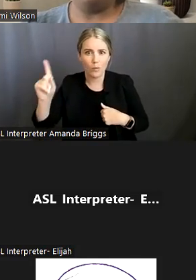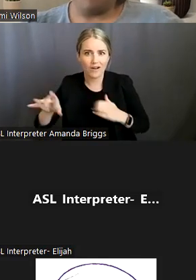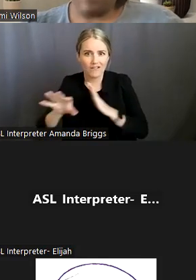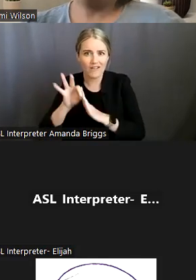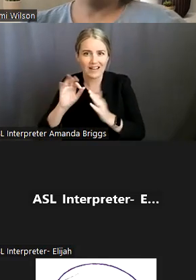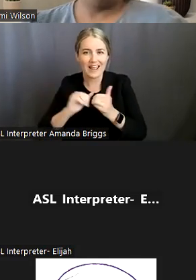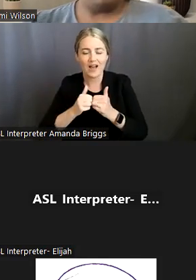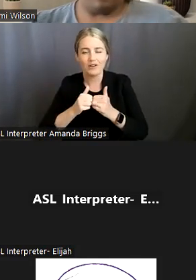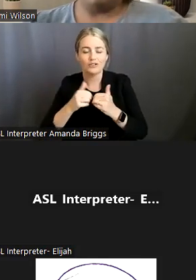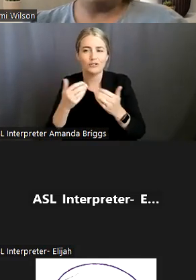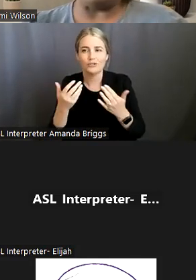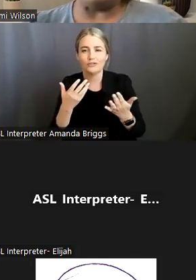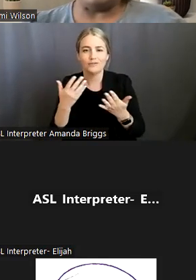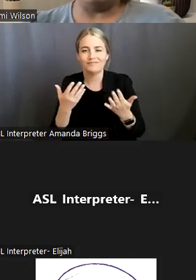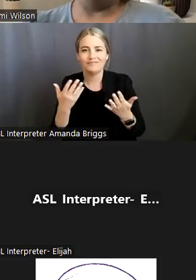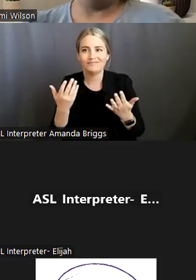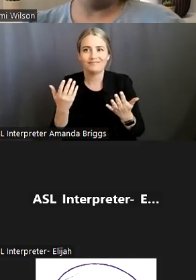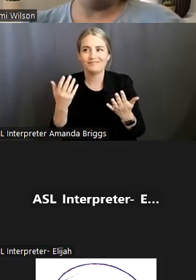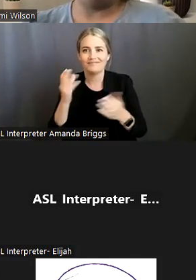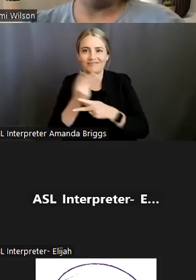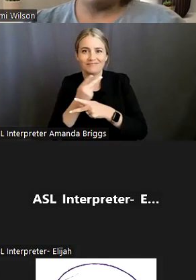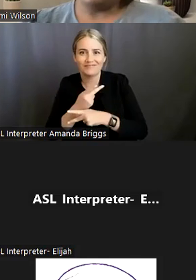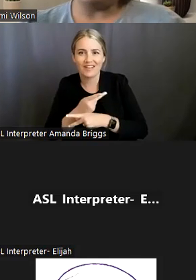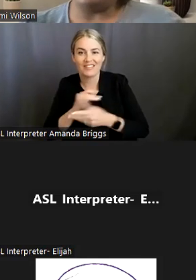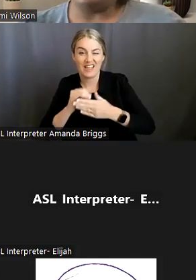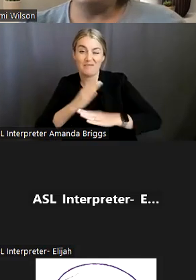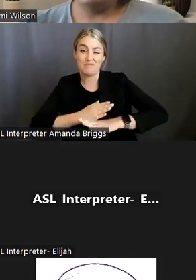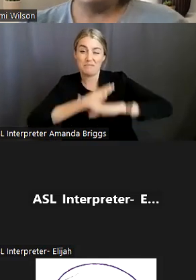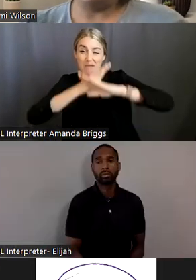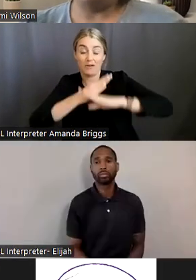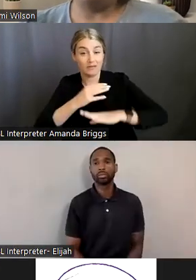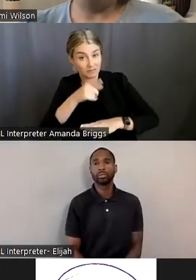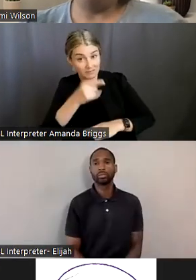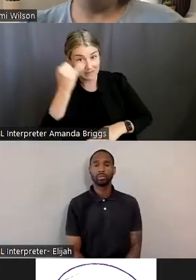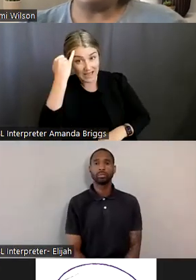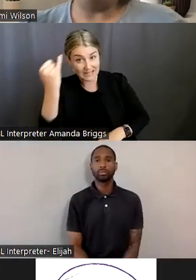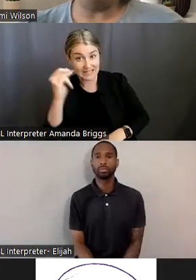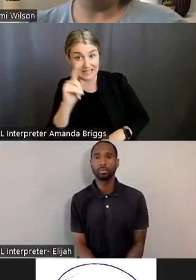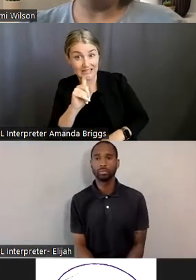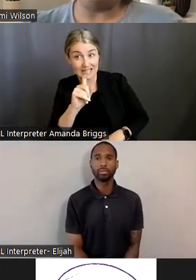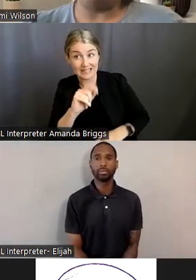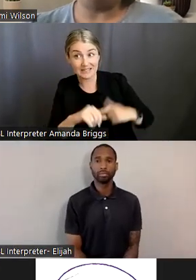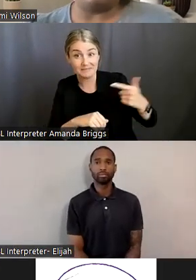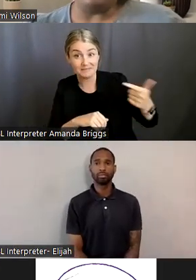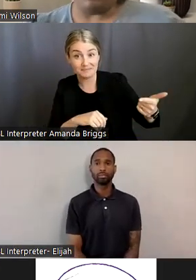I didn't know if you had any ideas. (Jami) Yeah, absolutely thank you